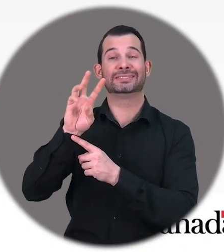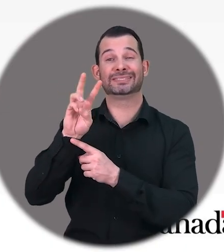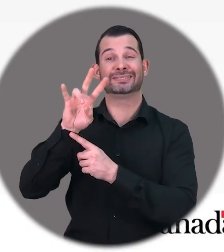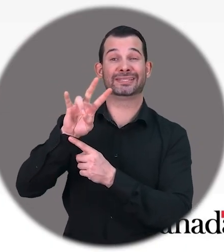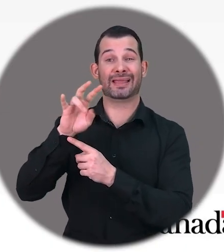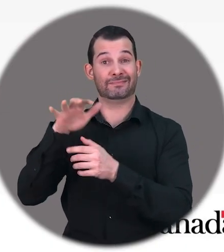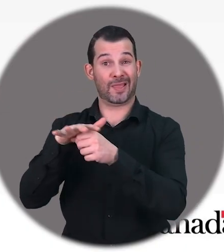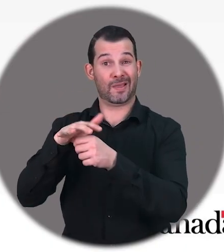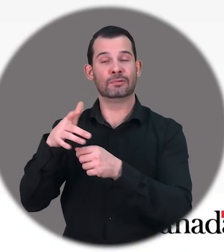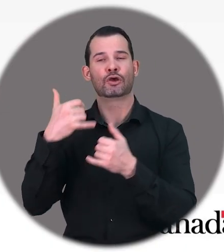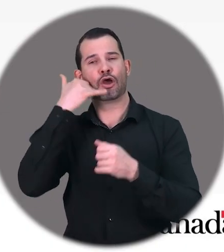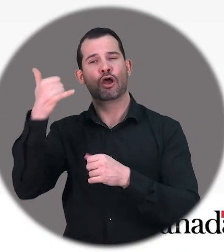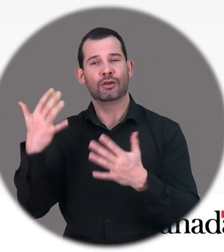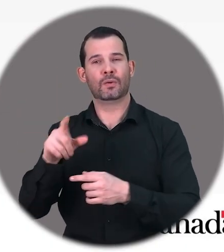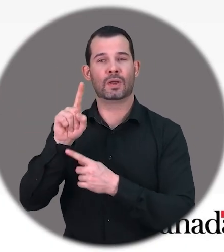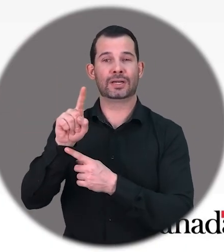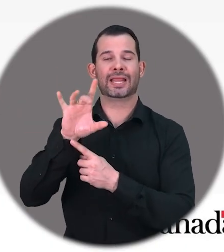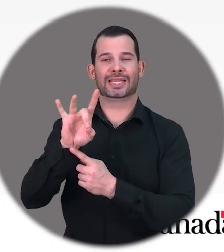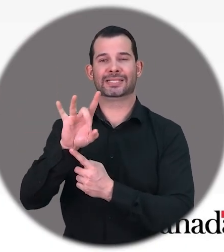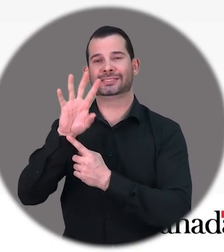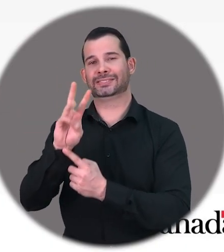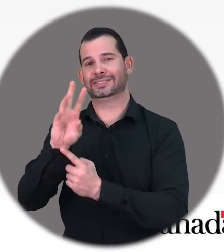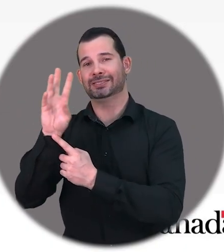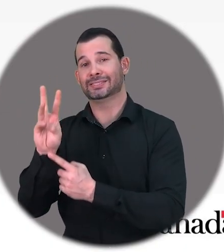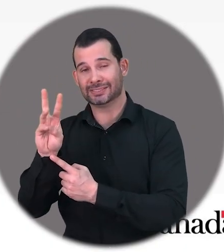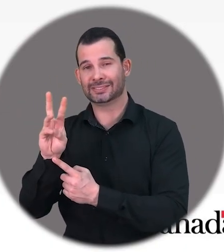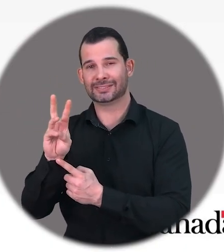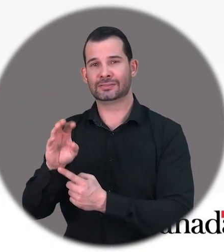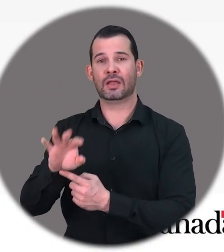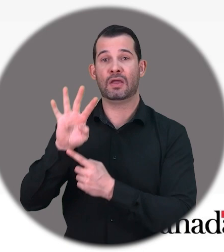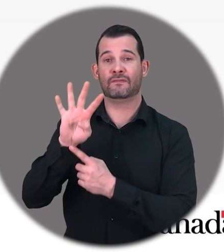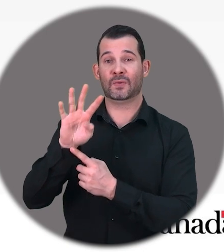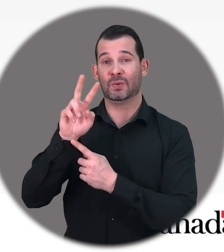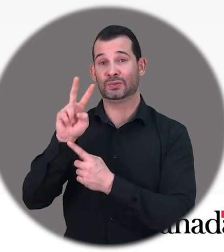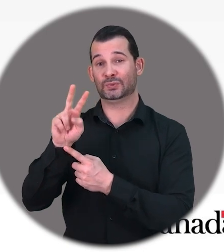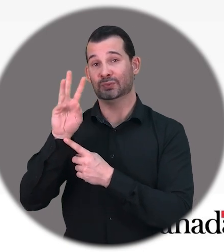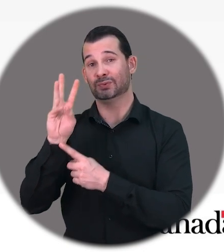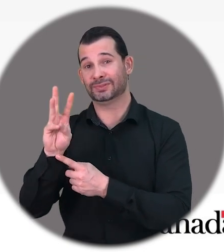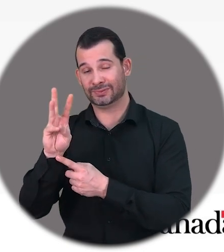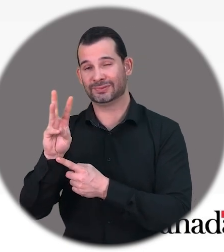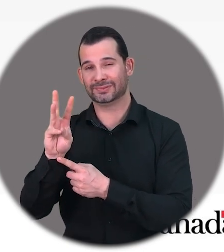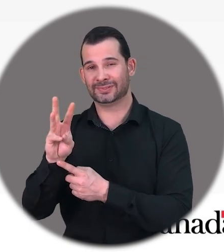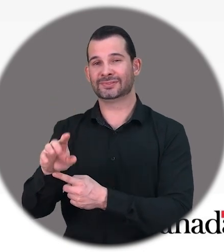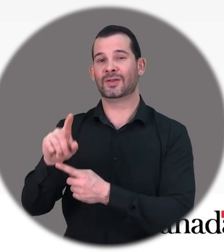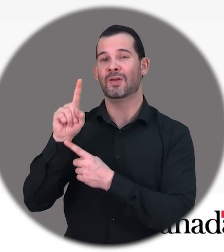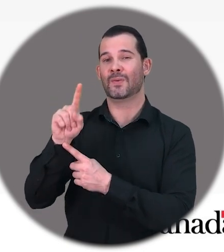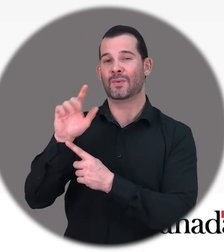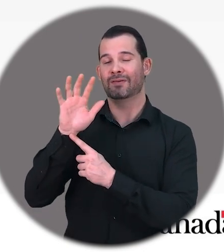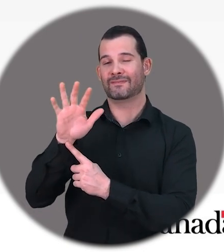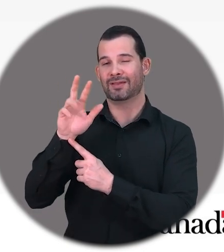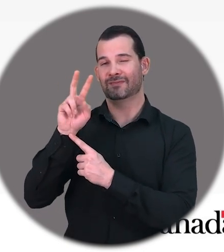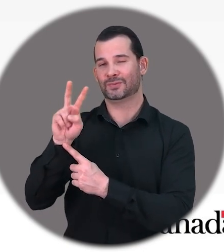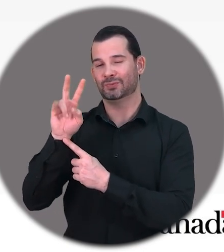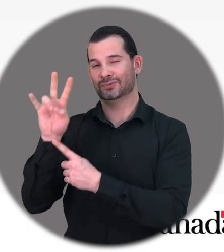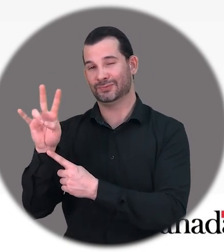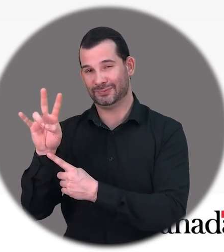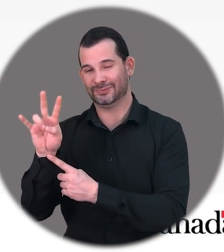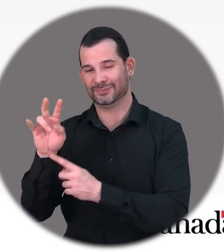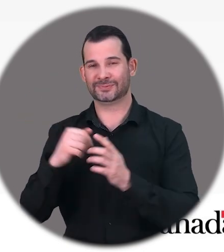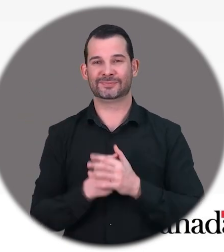call 1-866-426-1527.